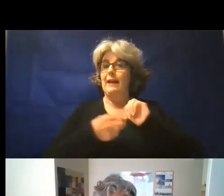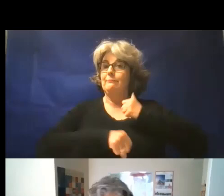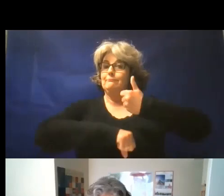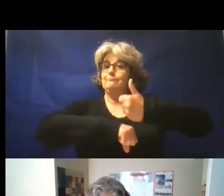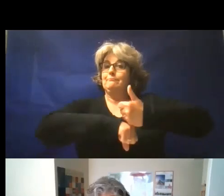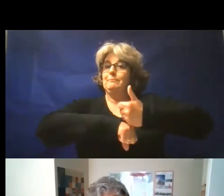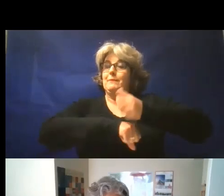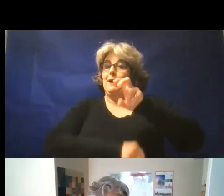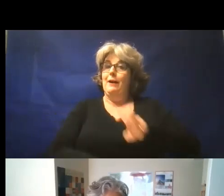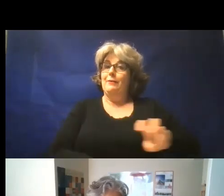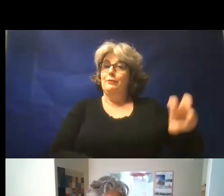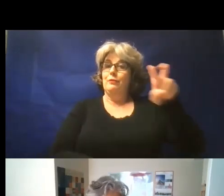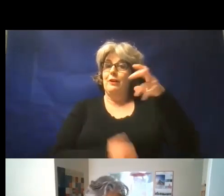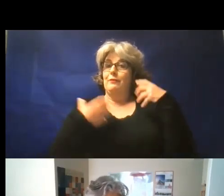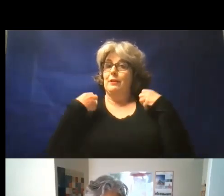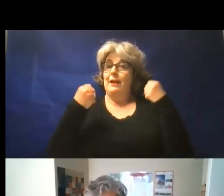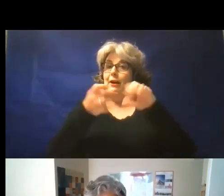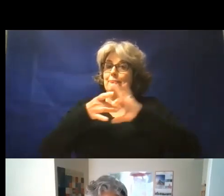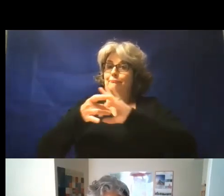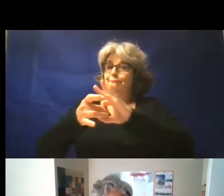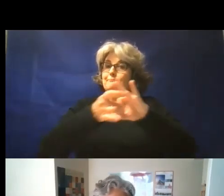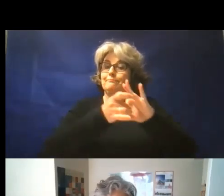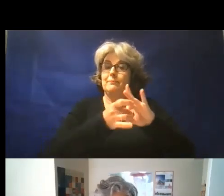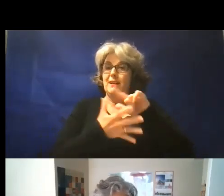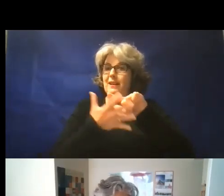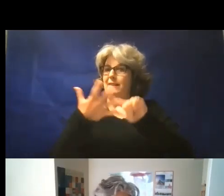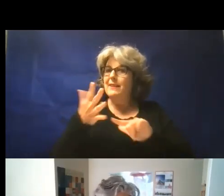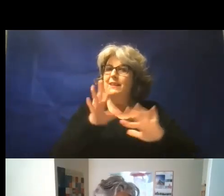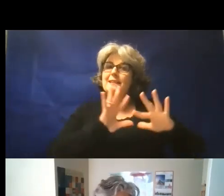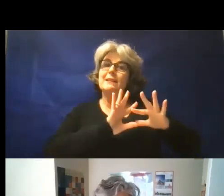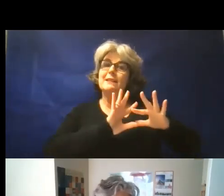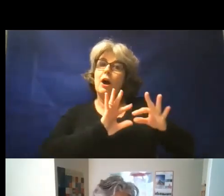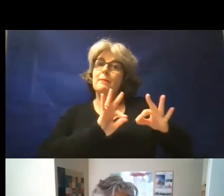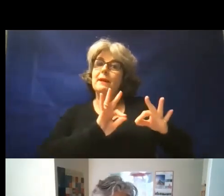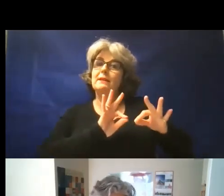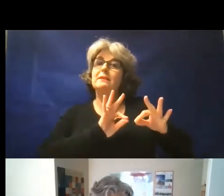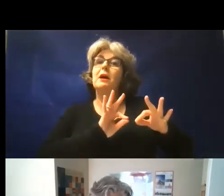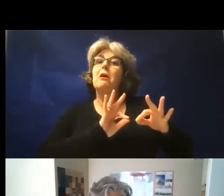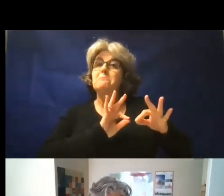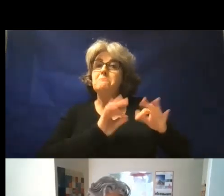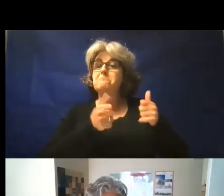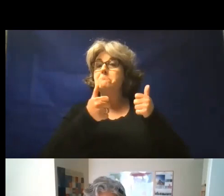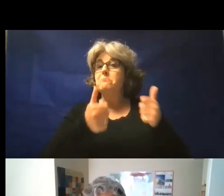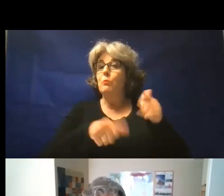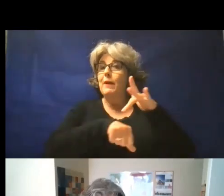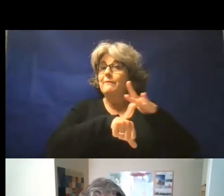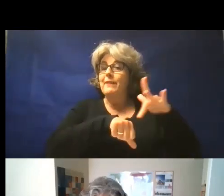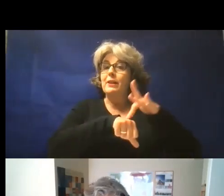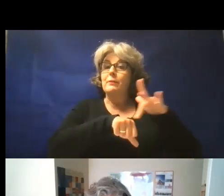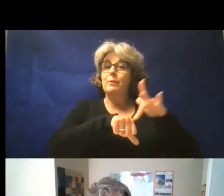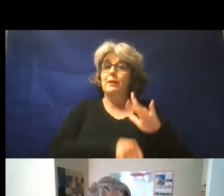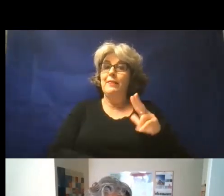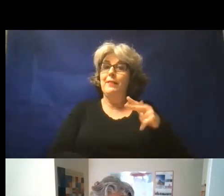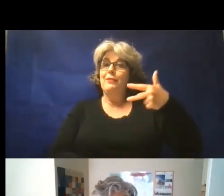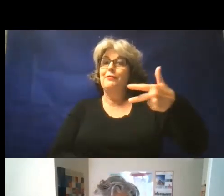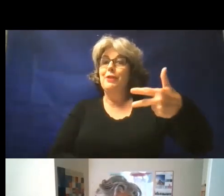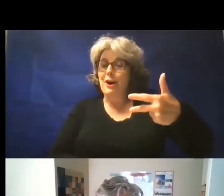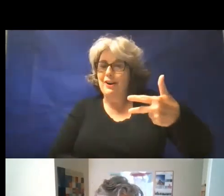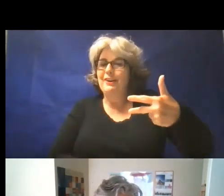health coalition. Many of these comments will be available in the third iteration of the American